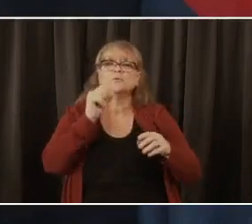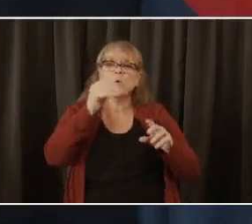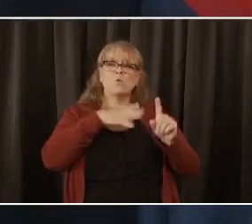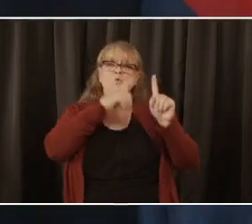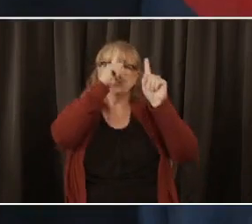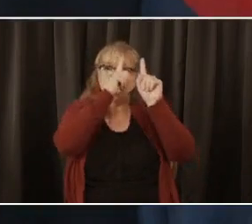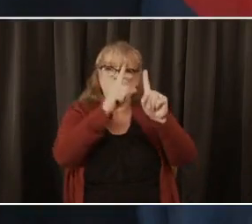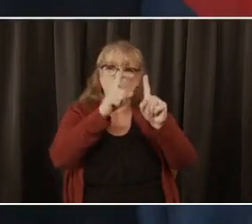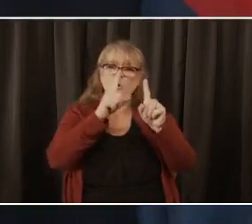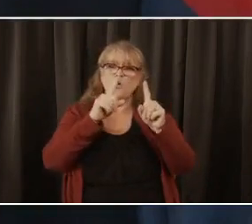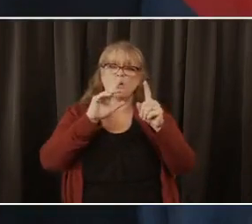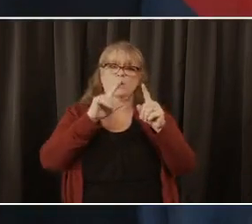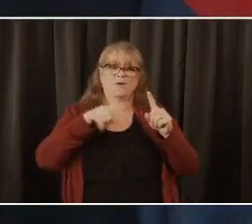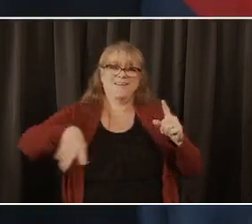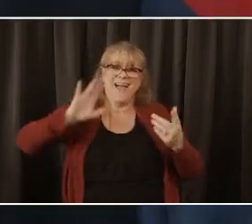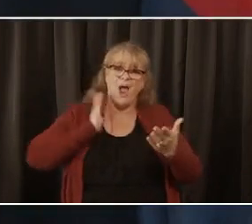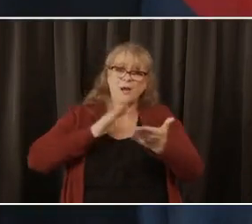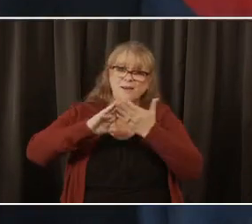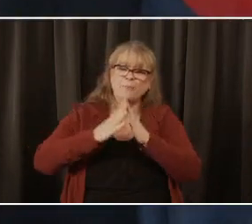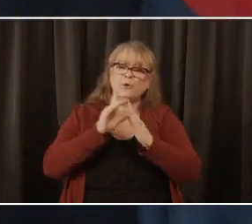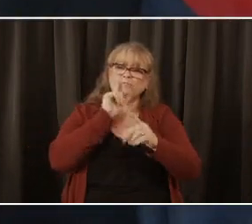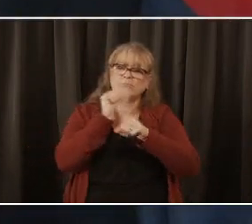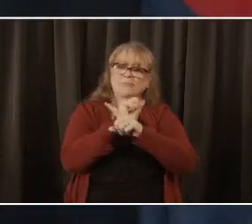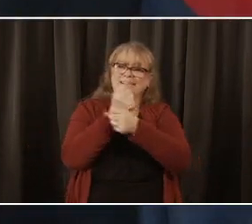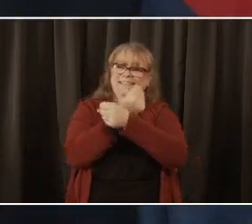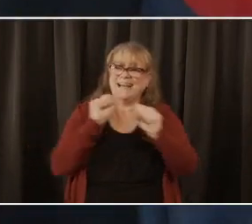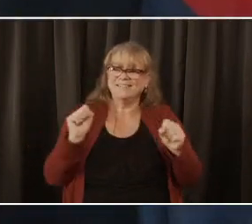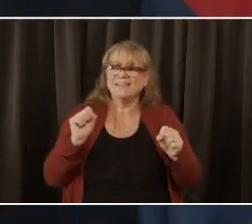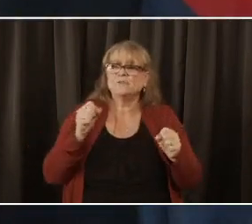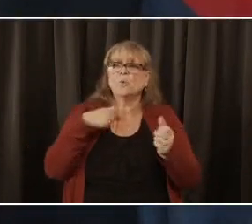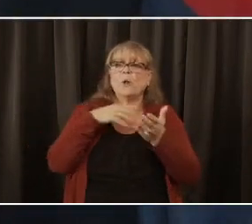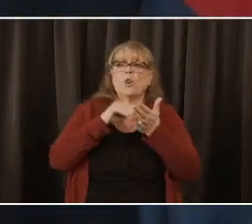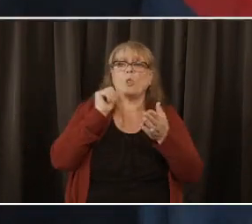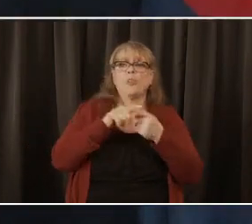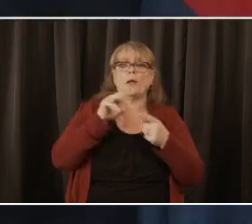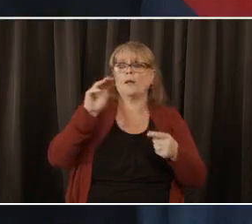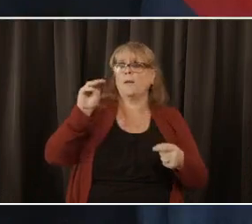Well of course there's been public health orders in place Colorado has essentially been open since